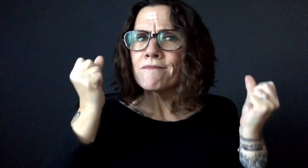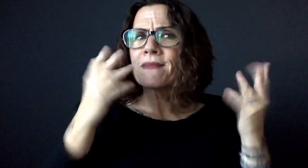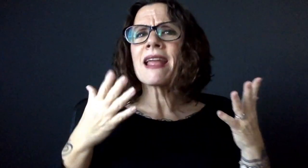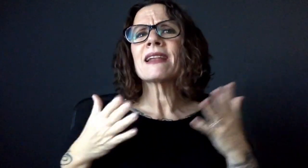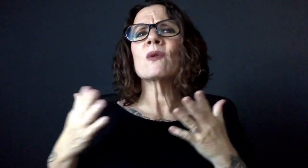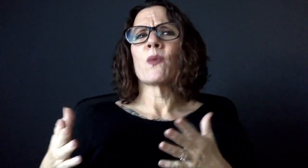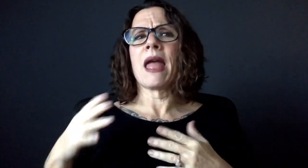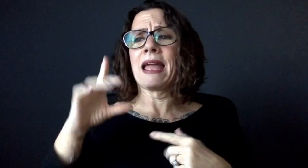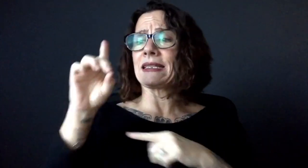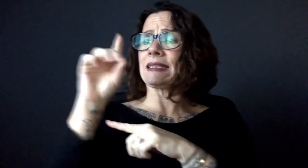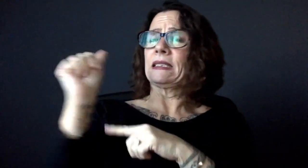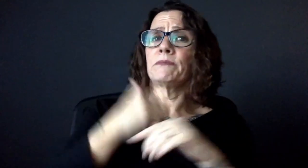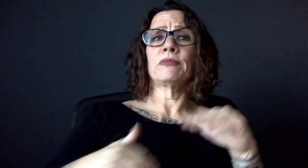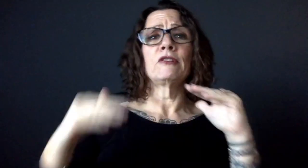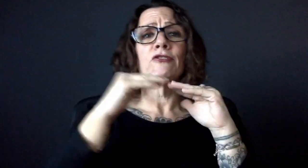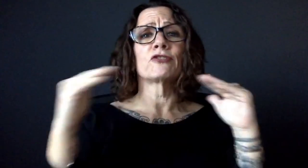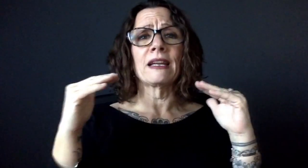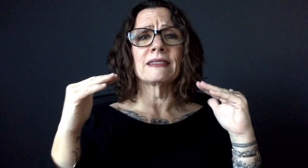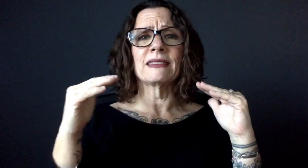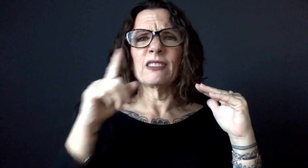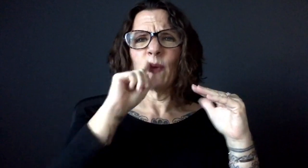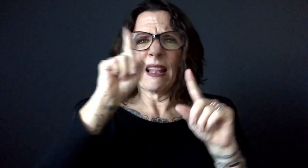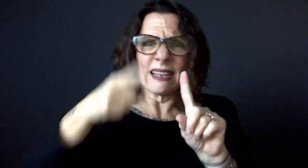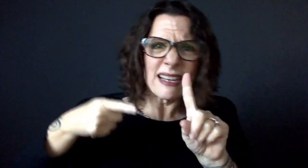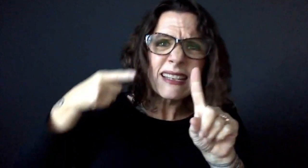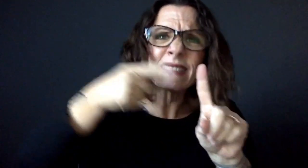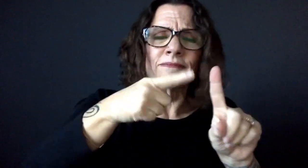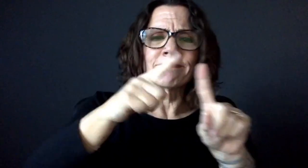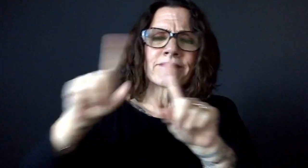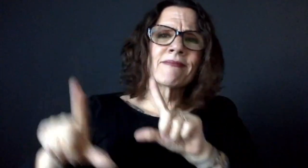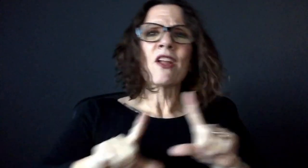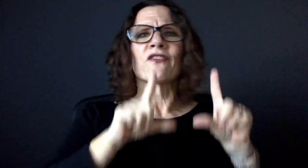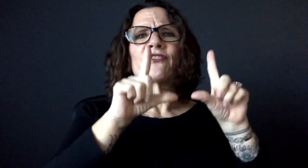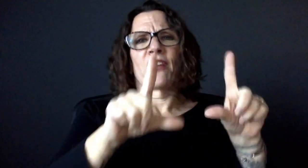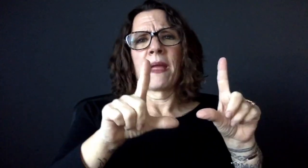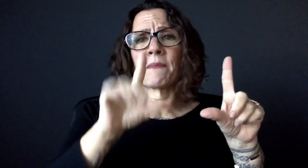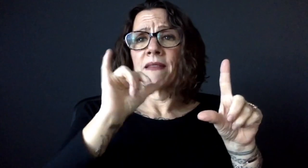In many ways, Disability Justice is a nascent framework